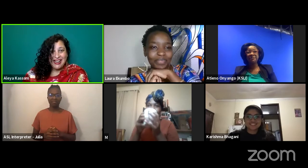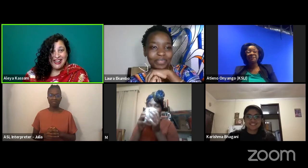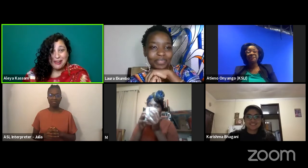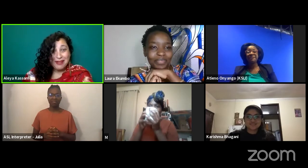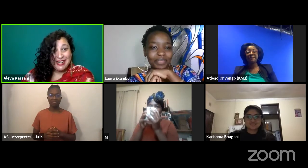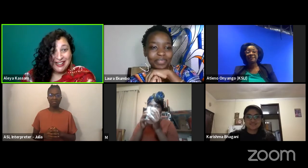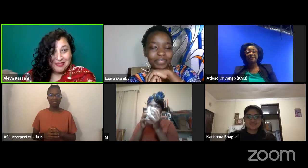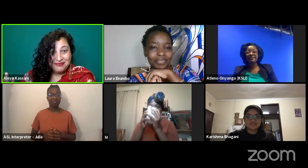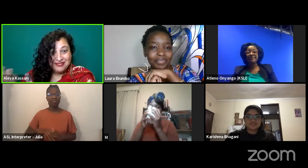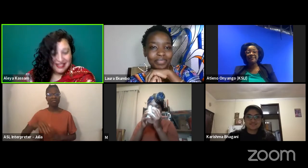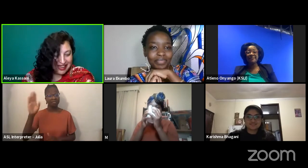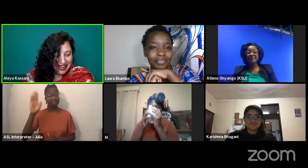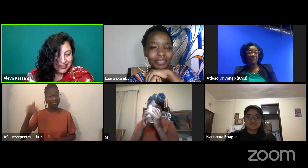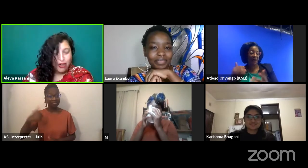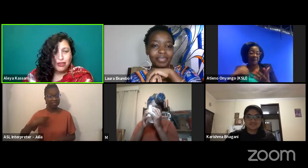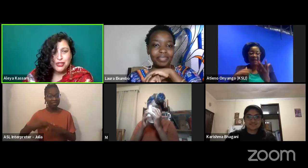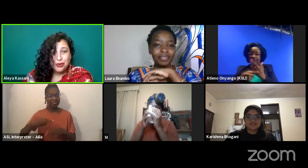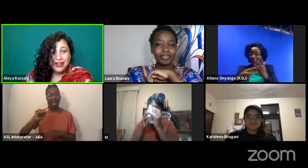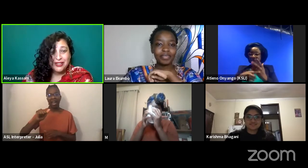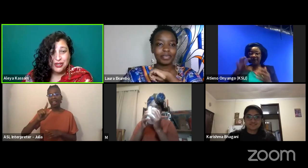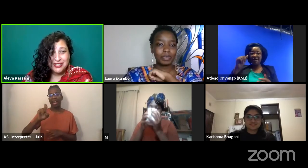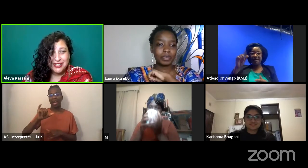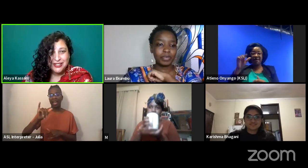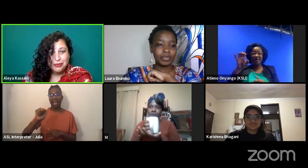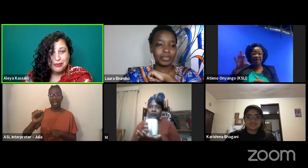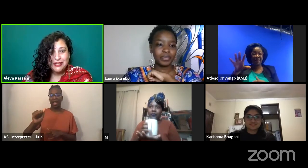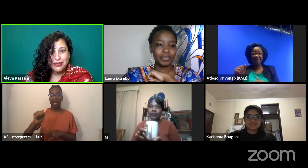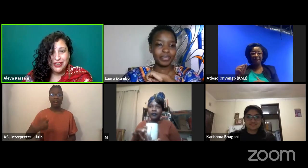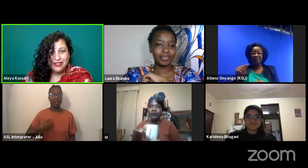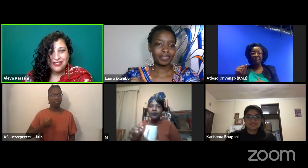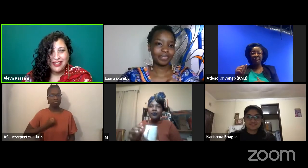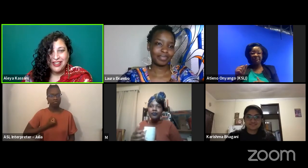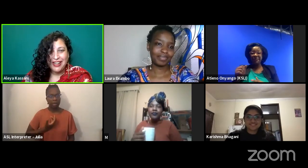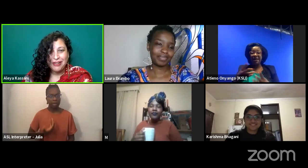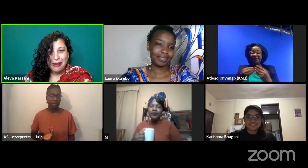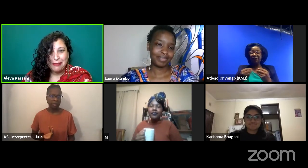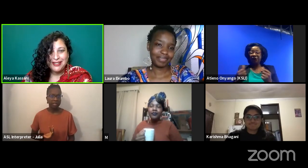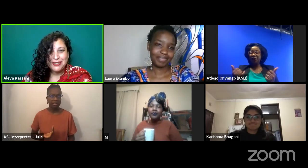I am Aleya and also exhausted, so please forgive any ramblings.